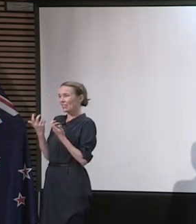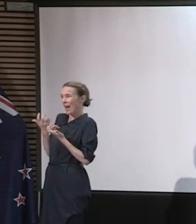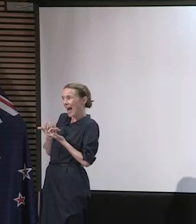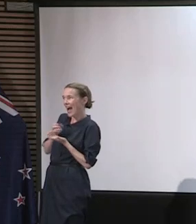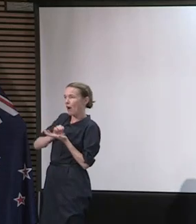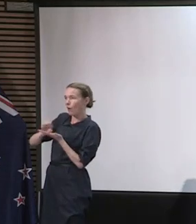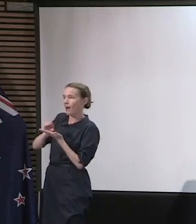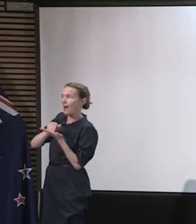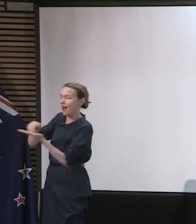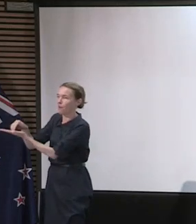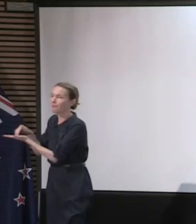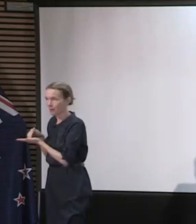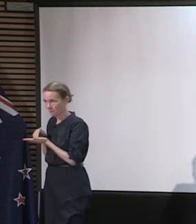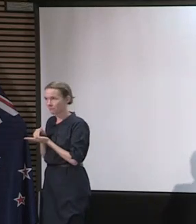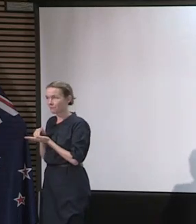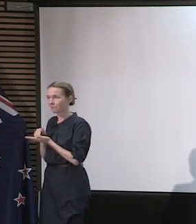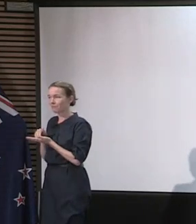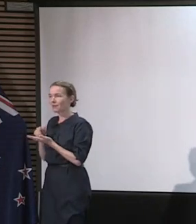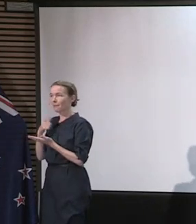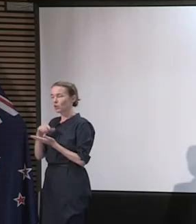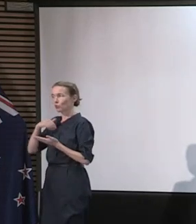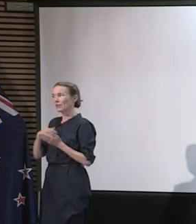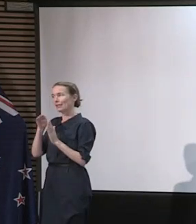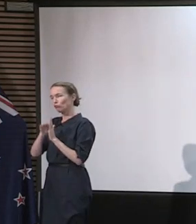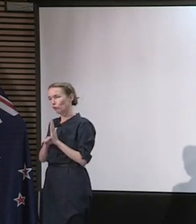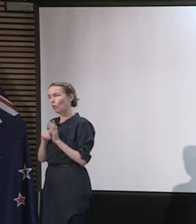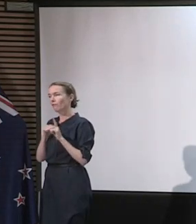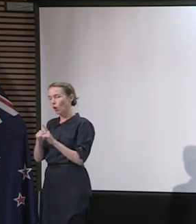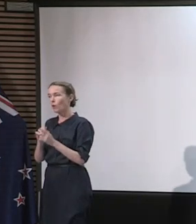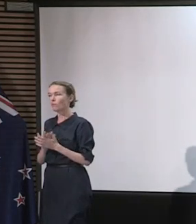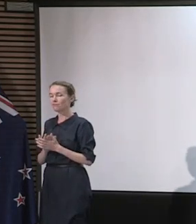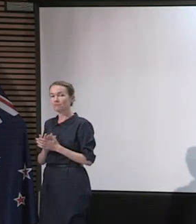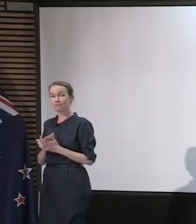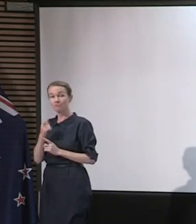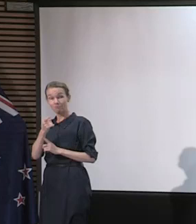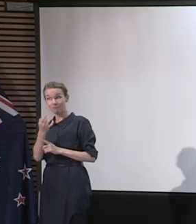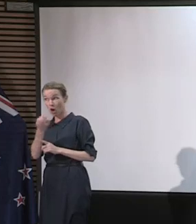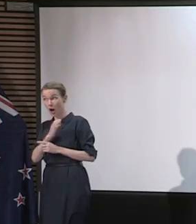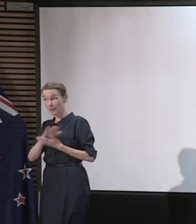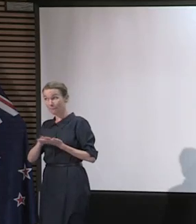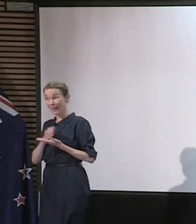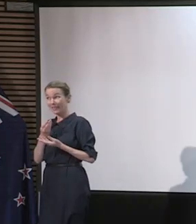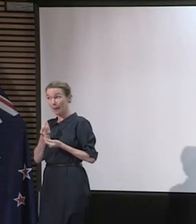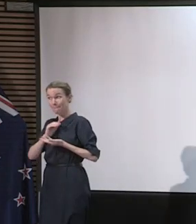orientation of support into areas of need where we can actually facilitate the investment of aid and